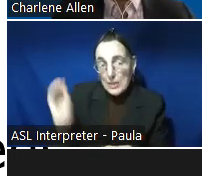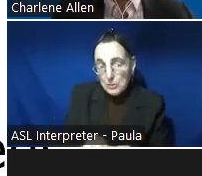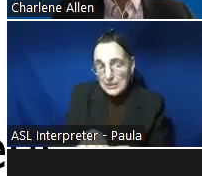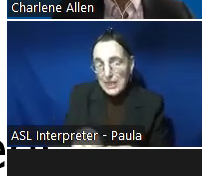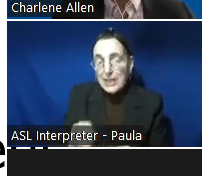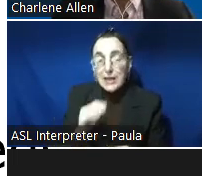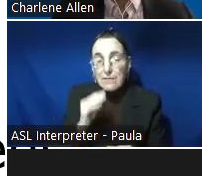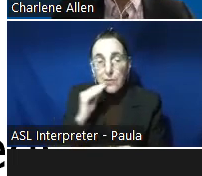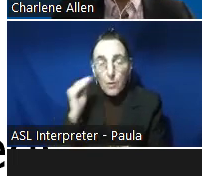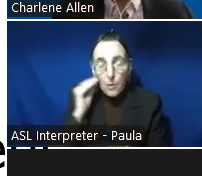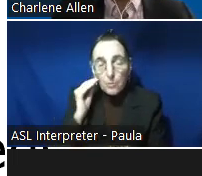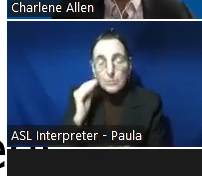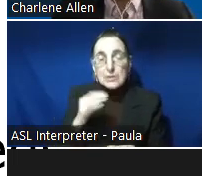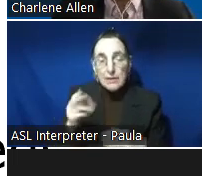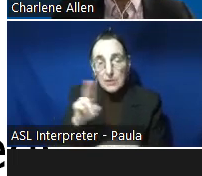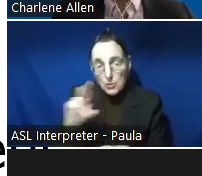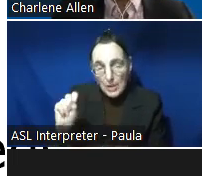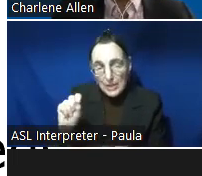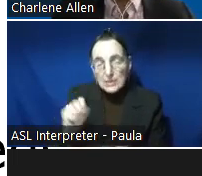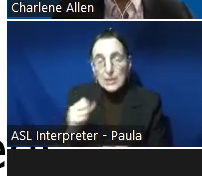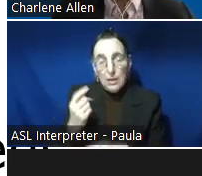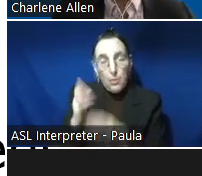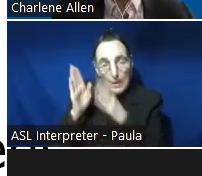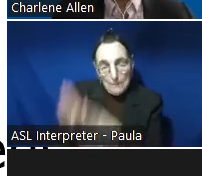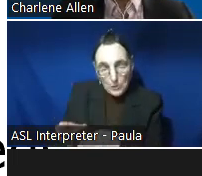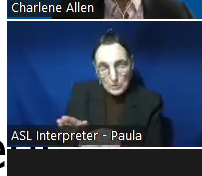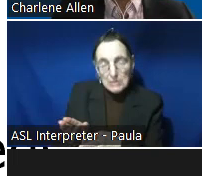a person is living there that does not have the excessive mobility features